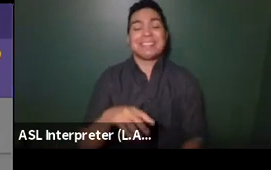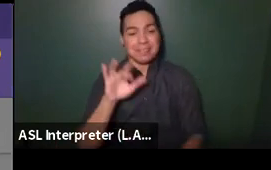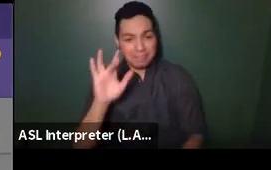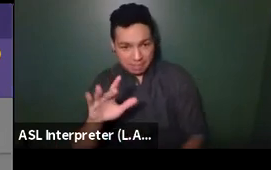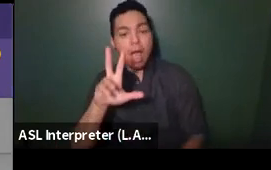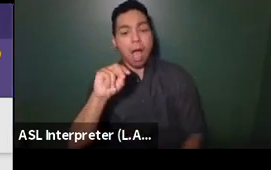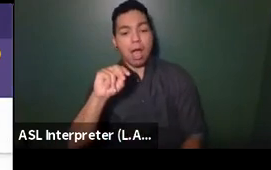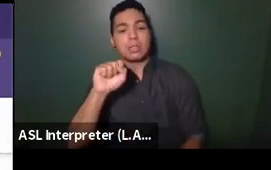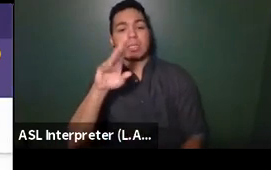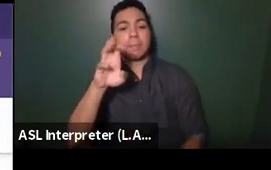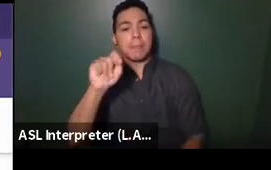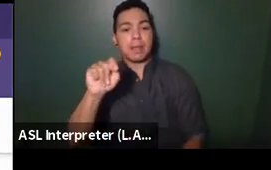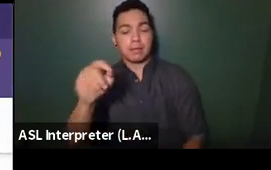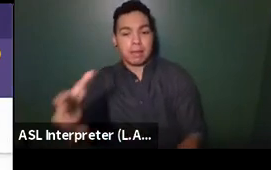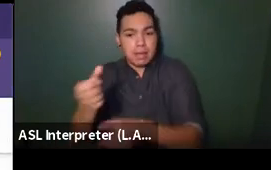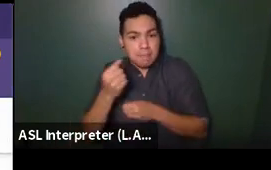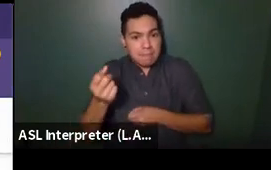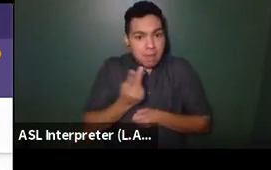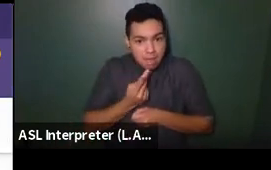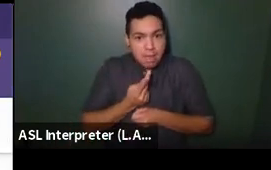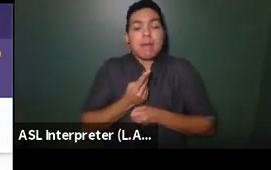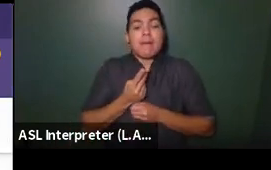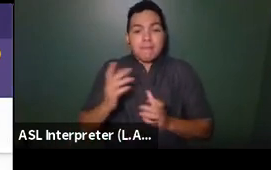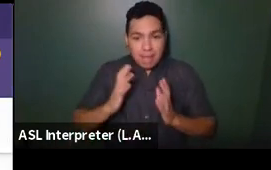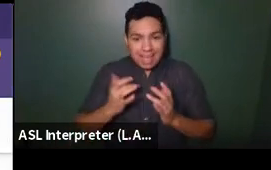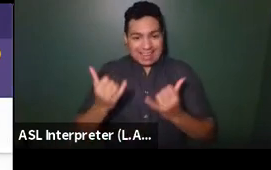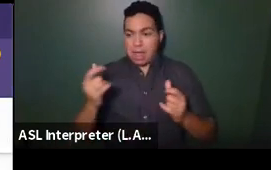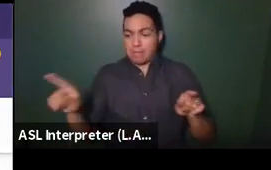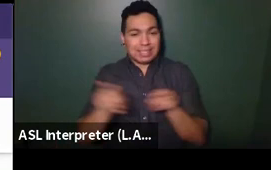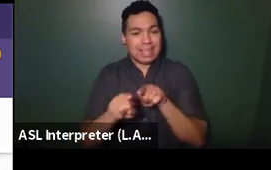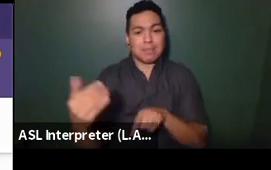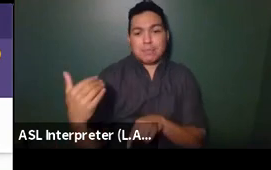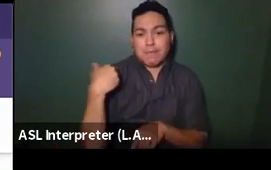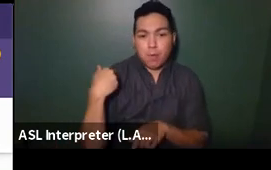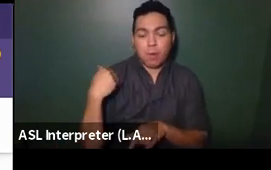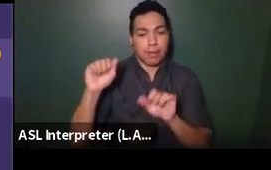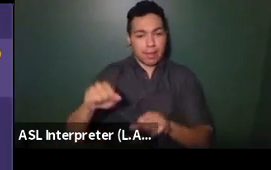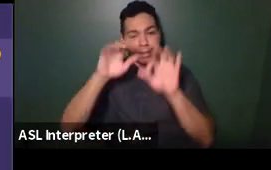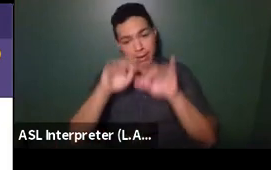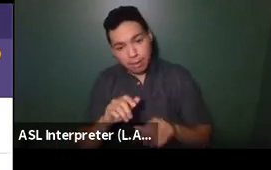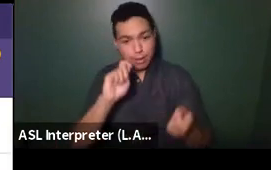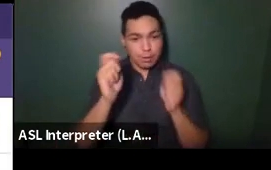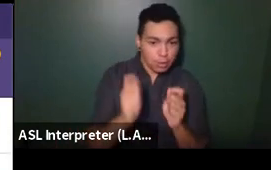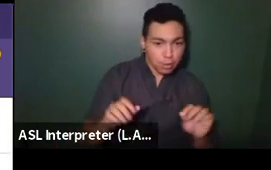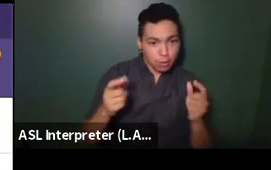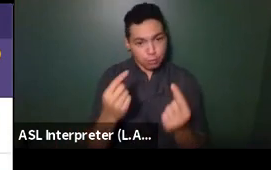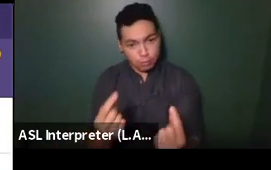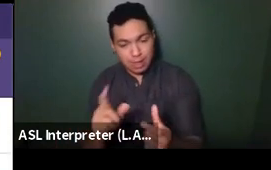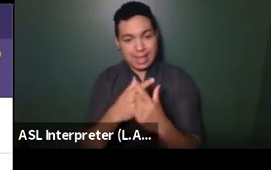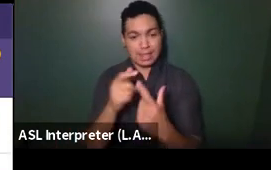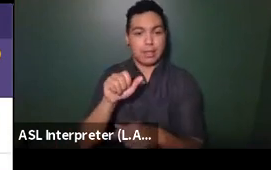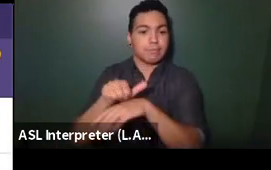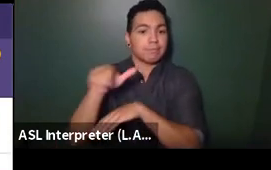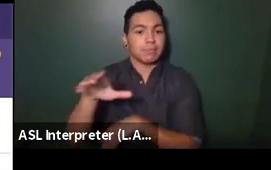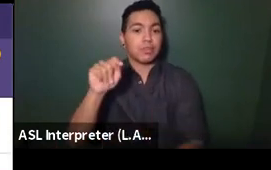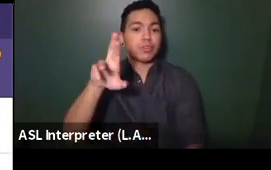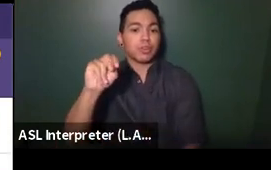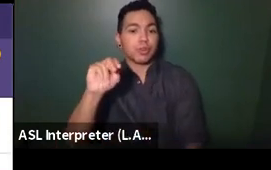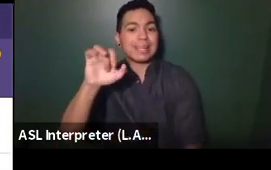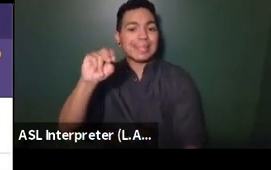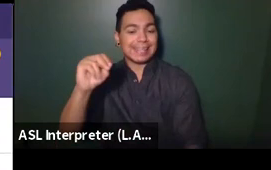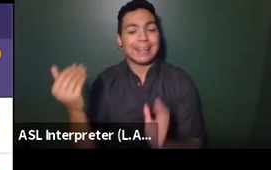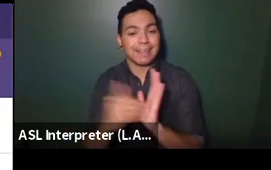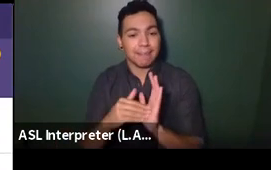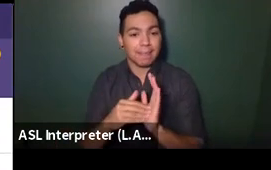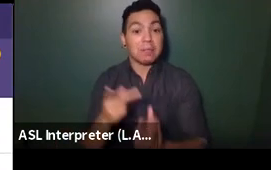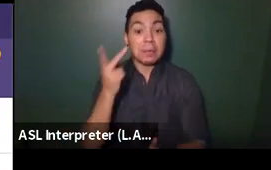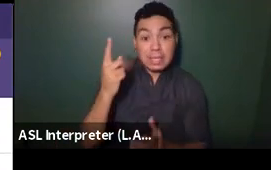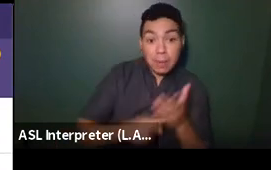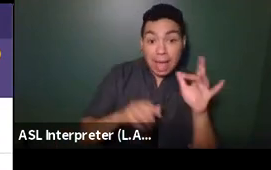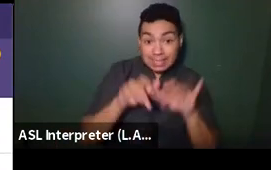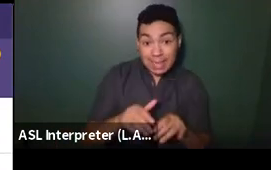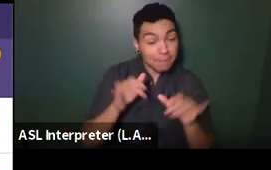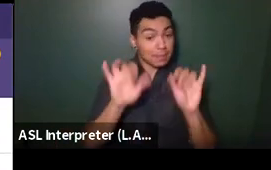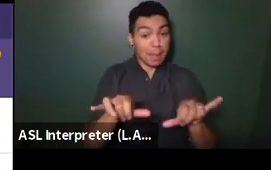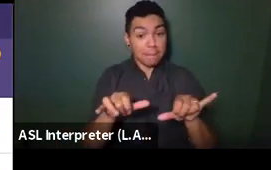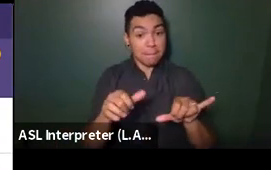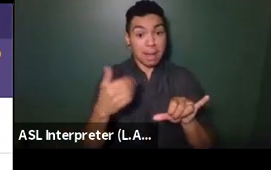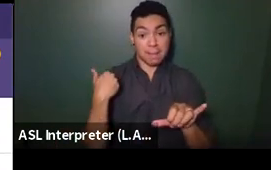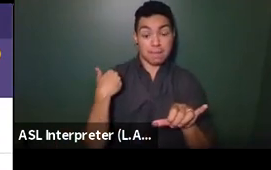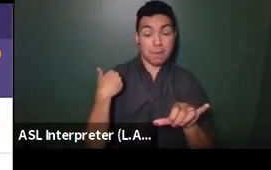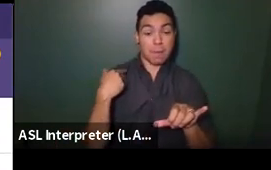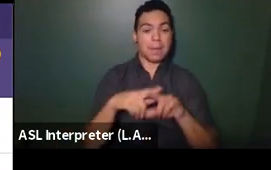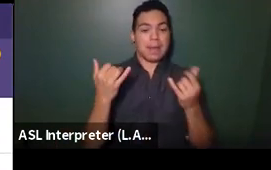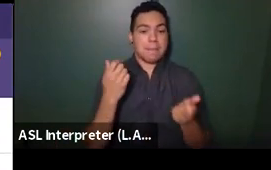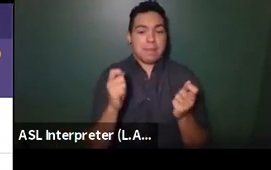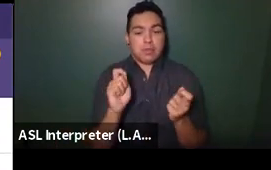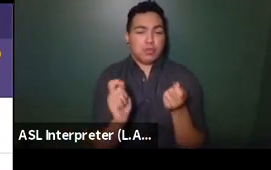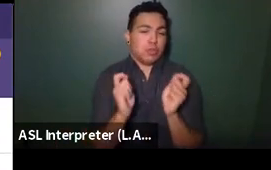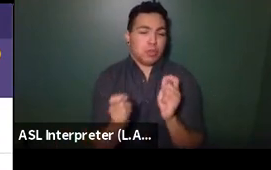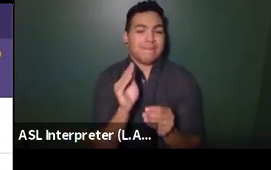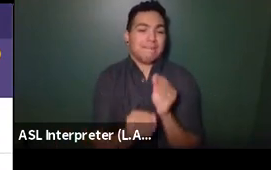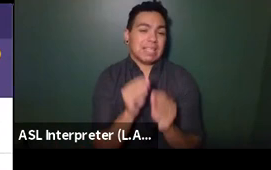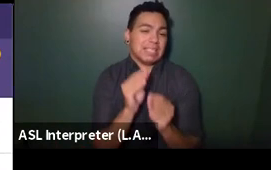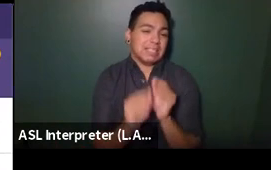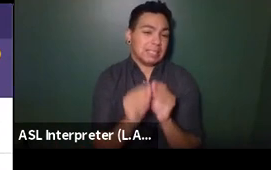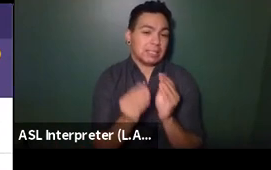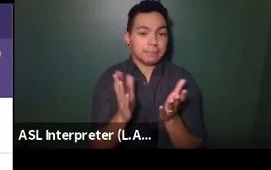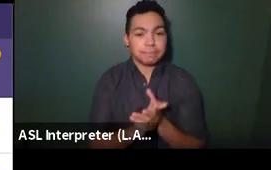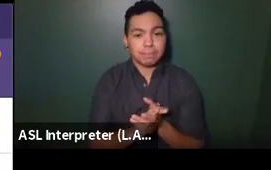Katherine Livick - ESD 112: and it'll go through its little process and now I have the same thing. I have a Turn In, I can go back into my document and you can see the the nonsense that I added is still there, but maybe I'm going to fix that. Because that didn't make any sense.